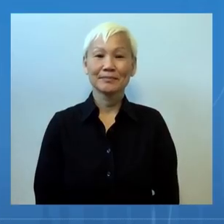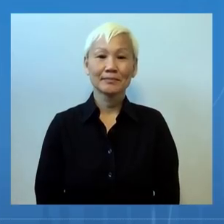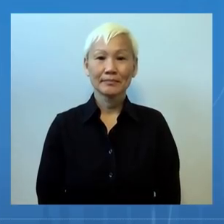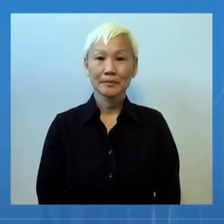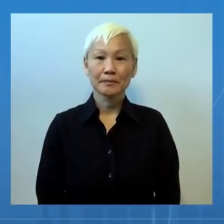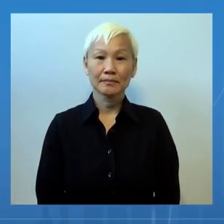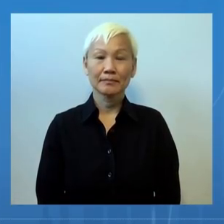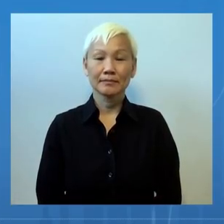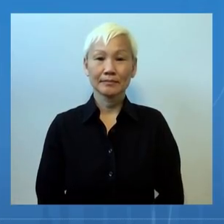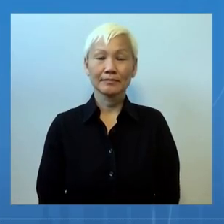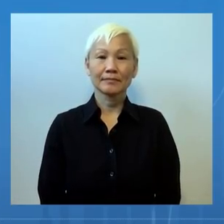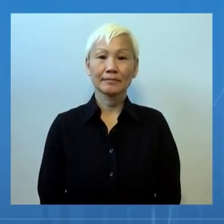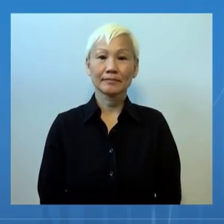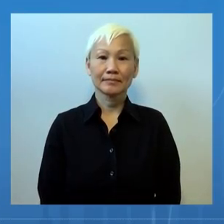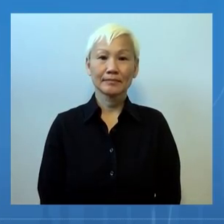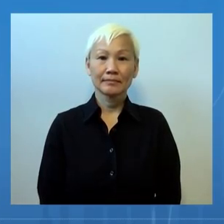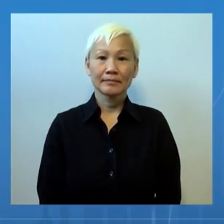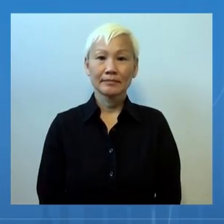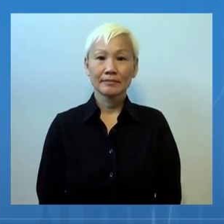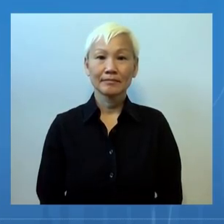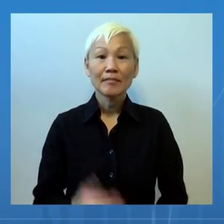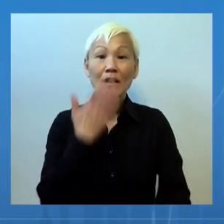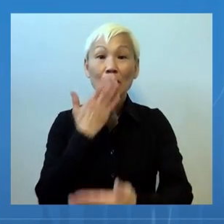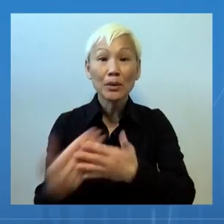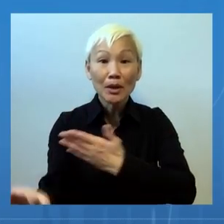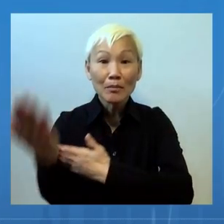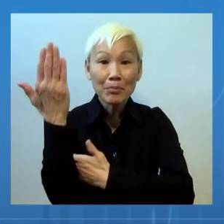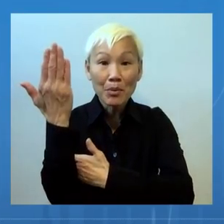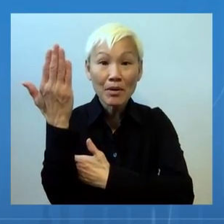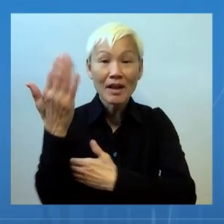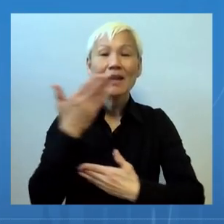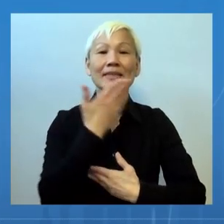Mr. Zients: Good morning, and thanks for joining us. Before I turn to Drs. Walensky and Fauci,